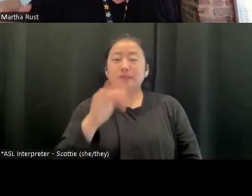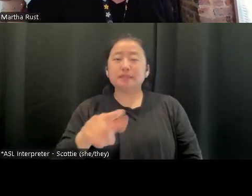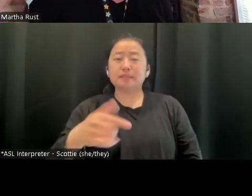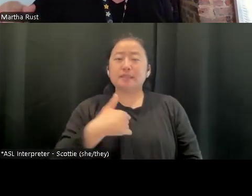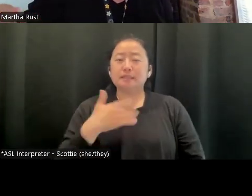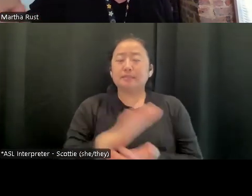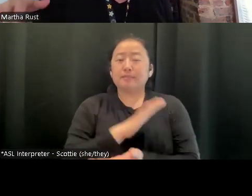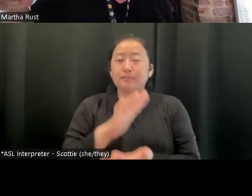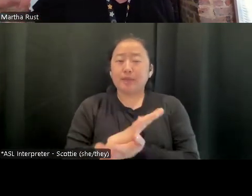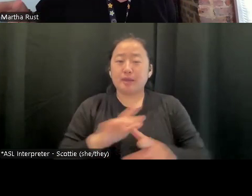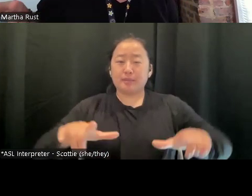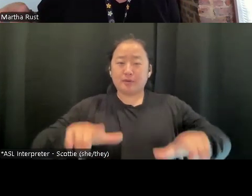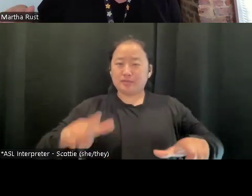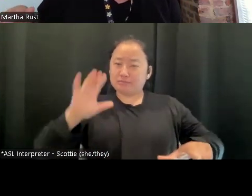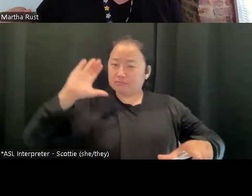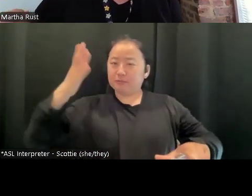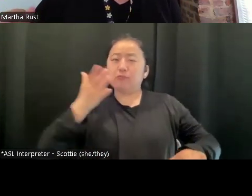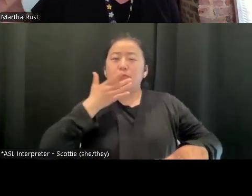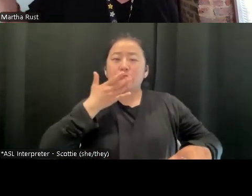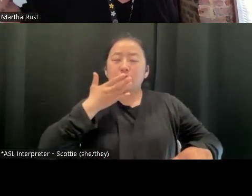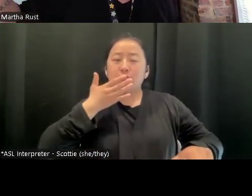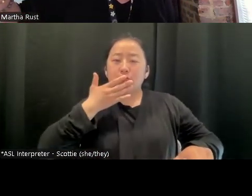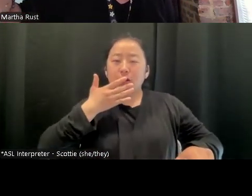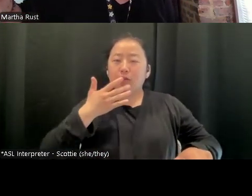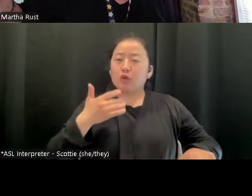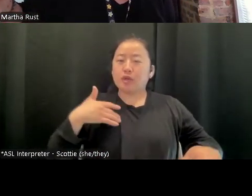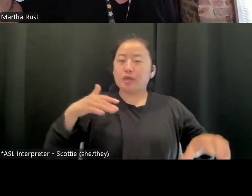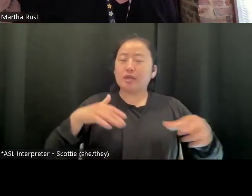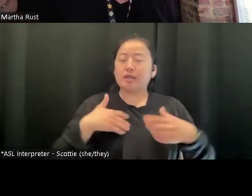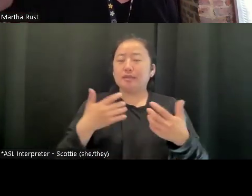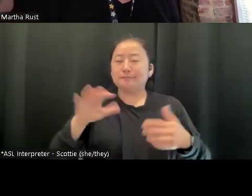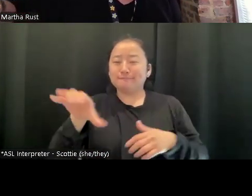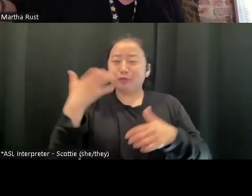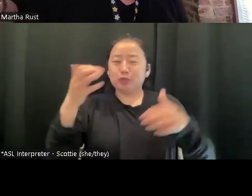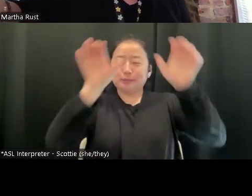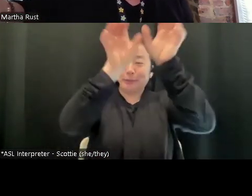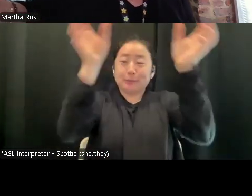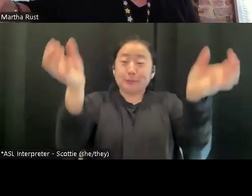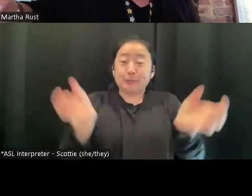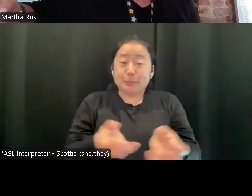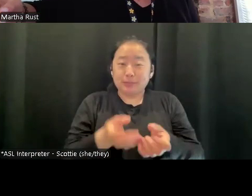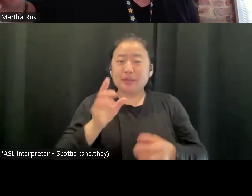and he looks like he's coloring a wreath, so they had put the marker in the middle there,